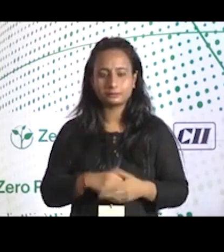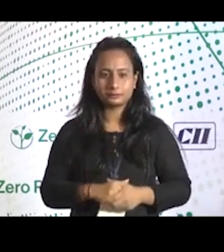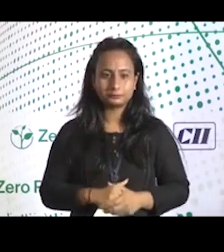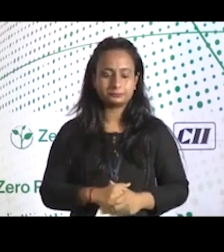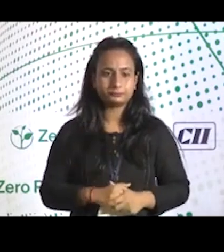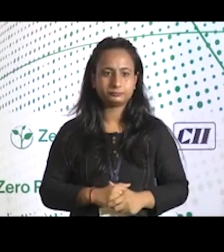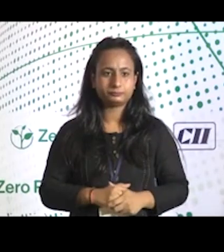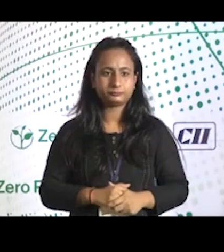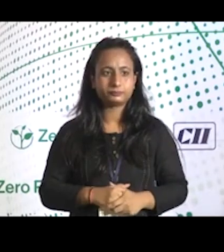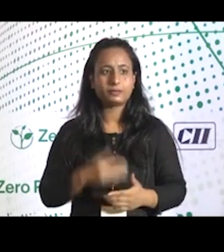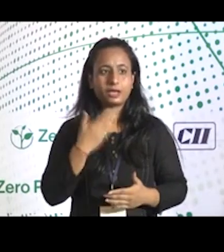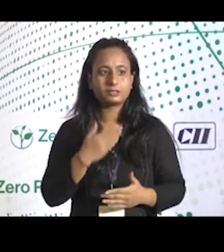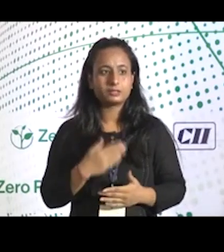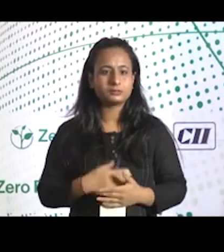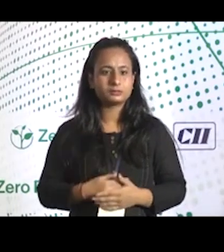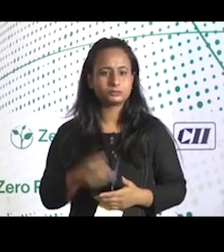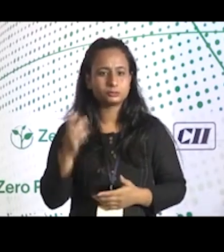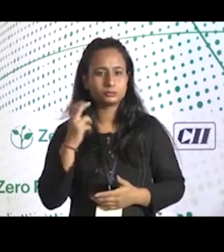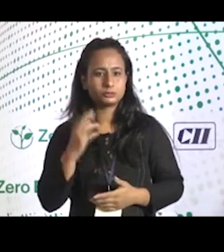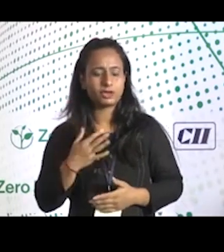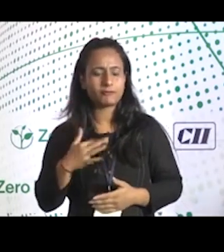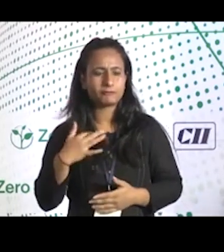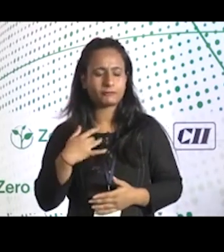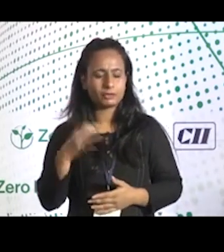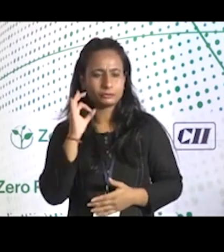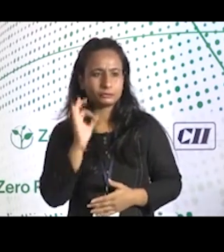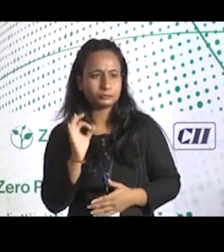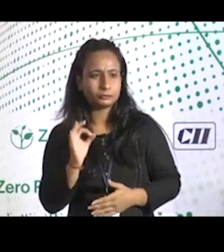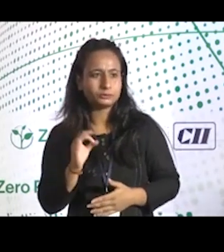And it's so nice to see that, you know, a program like Returnable Grants